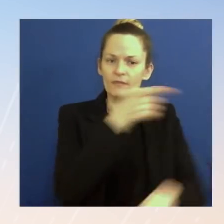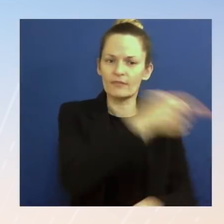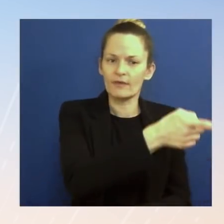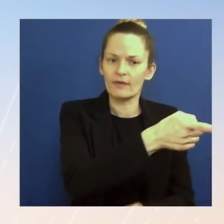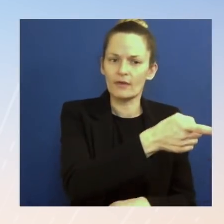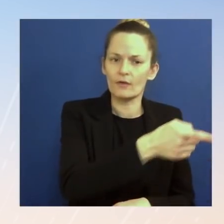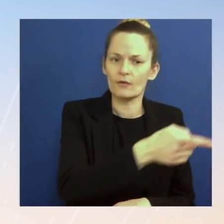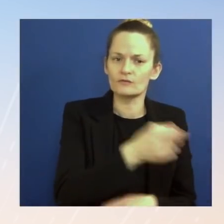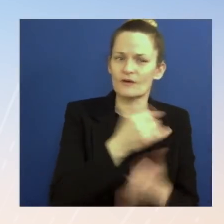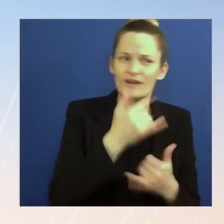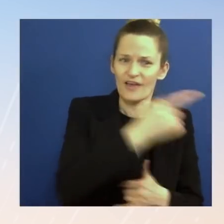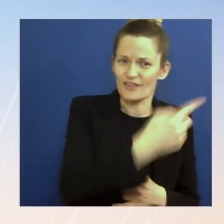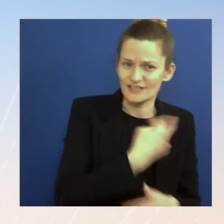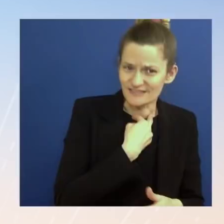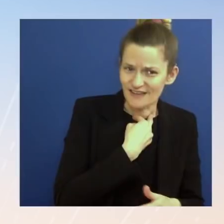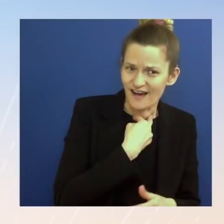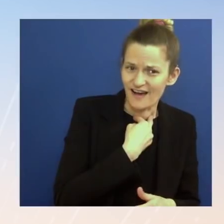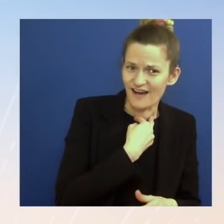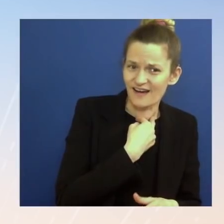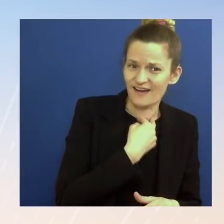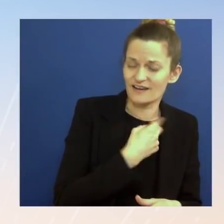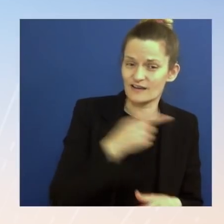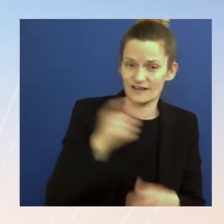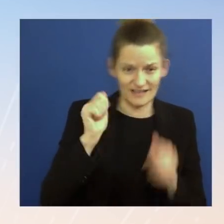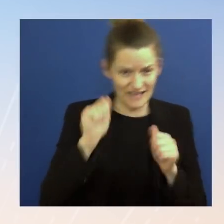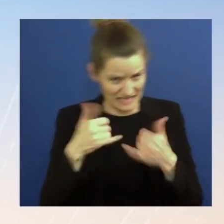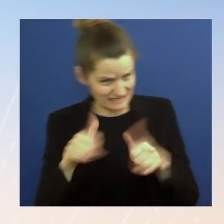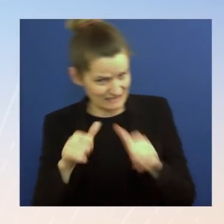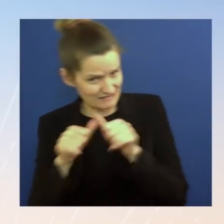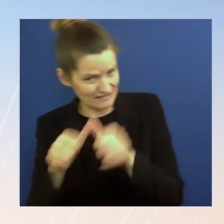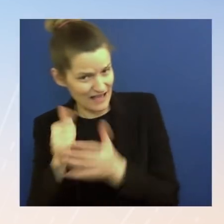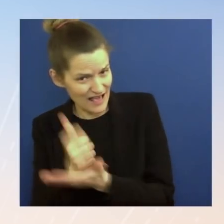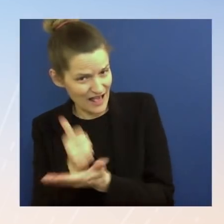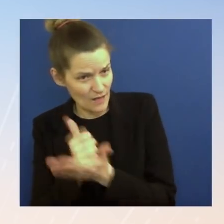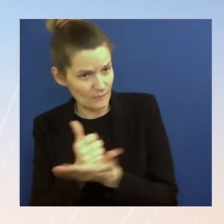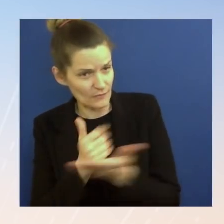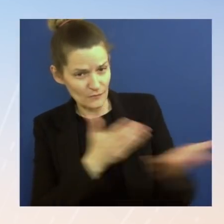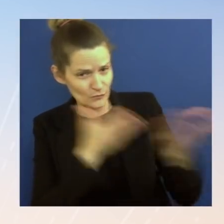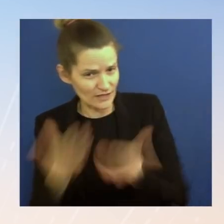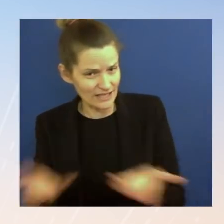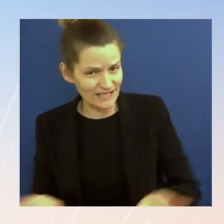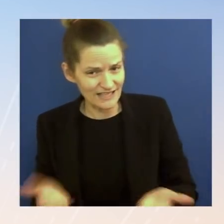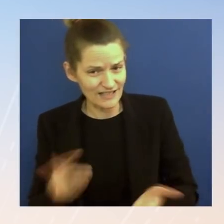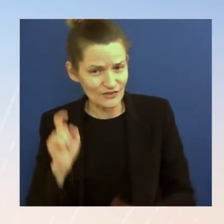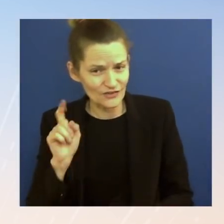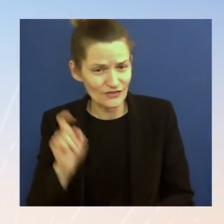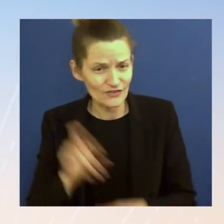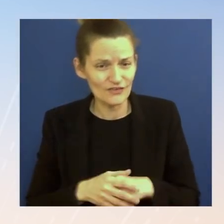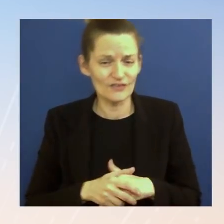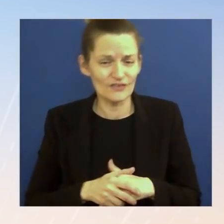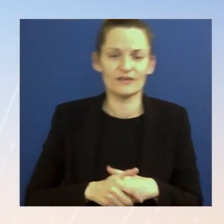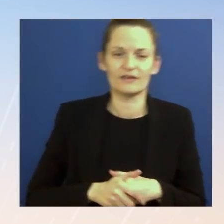with the Qataris to maintain a diplomatic presence there so that we continue to engage with neighboring countries